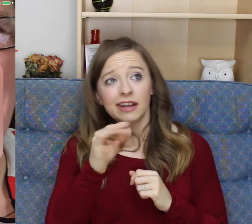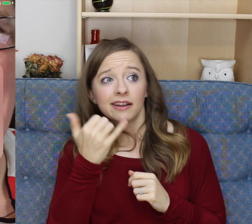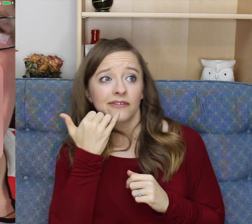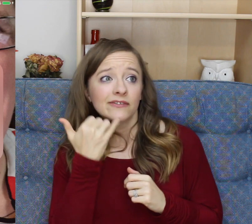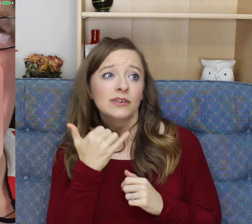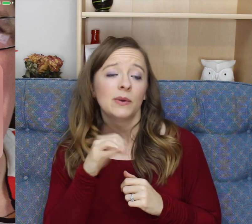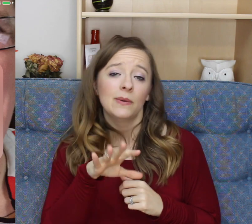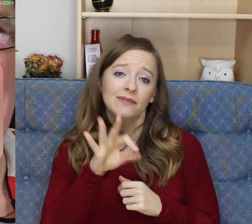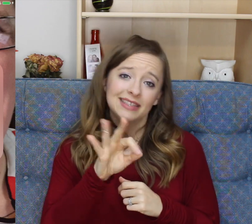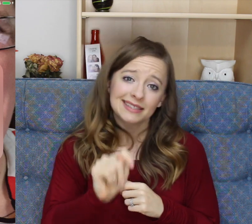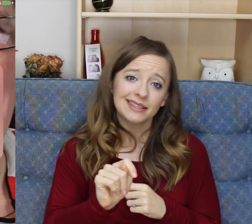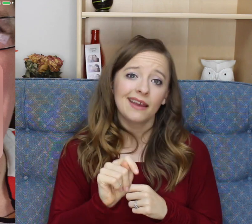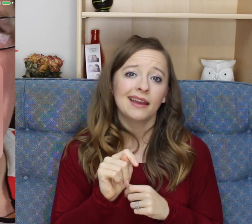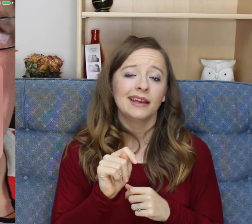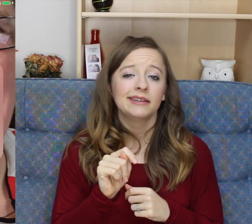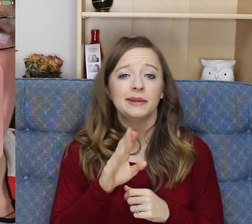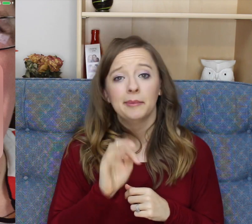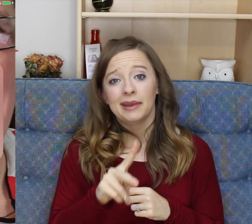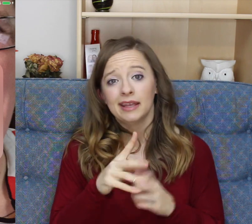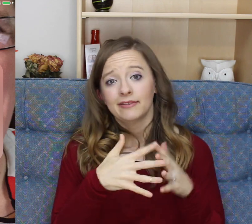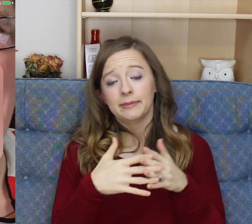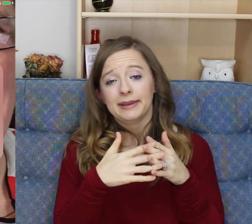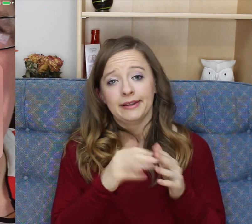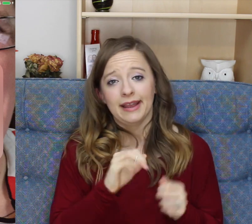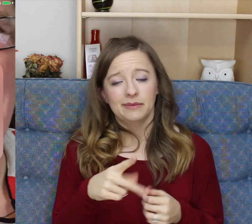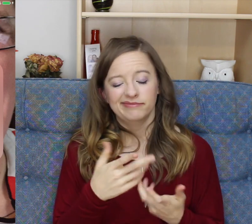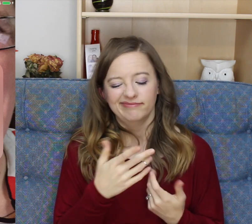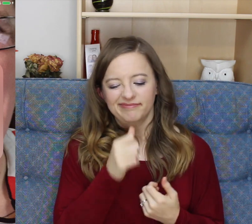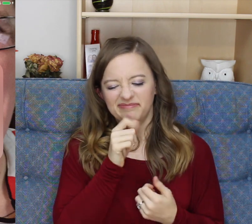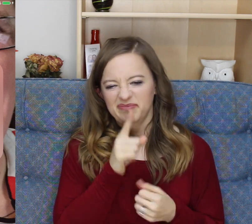Find A Phone, FaceTime, my Bank of America